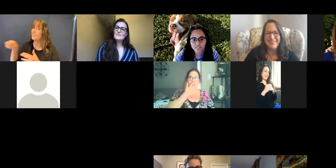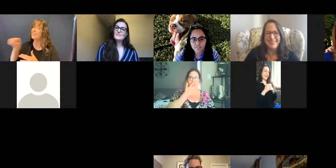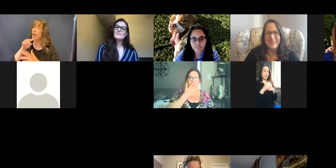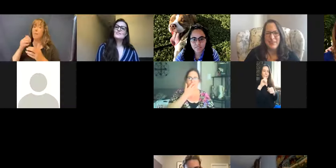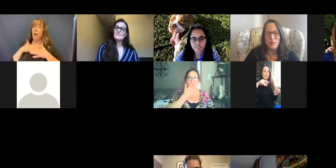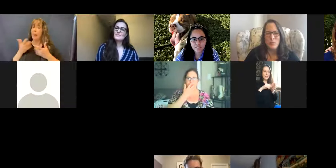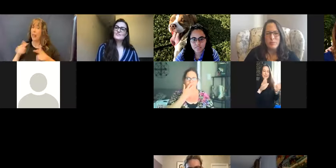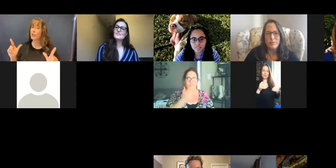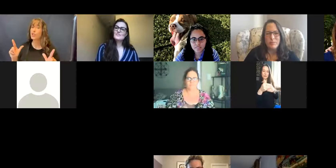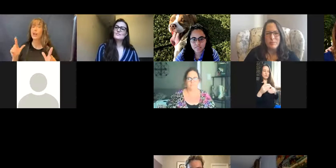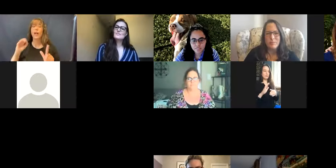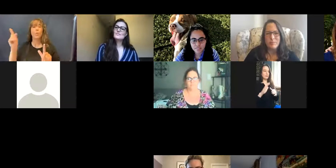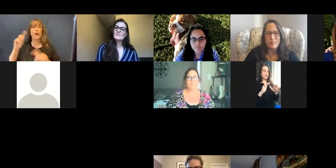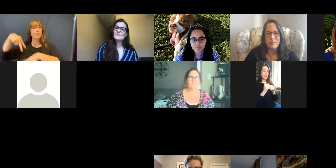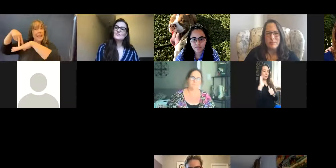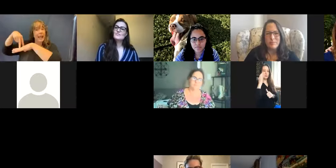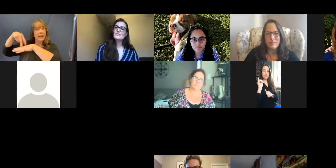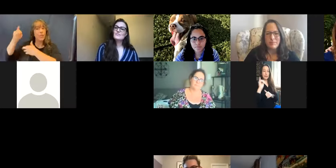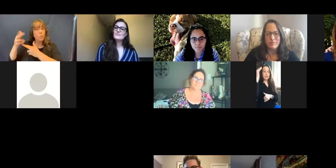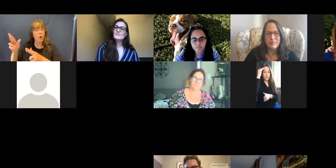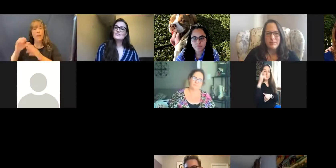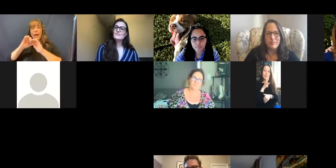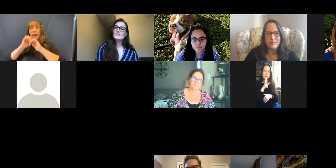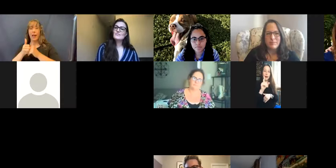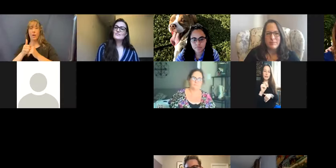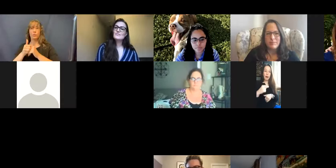and where to stand in a room and how to seem like they knew what they're talking about.